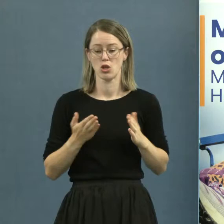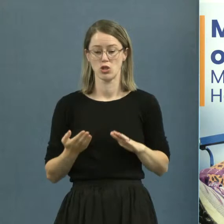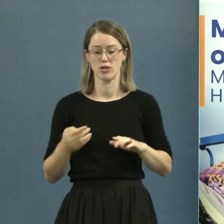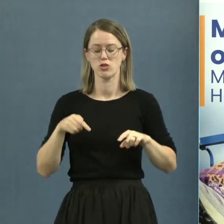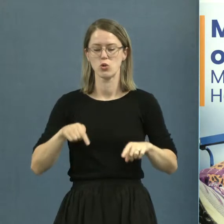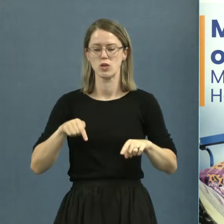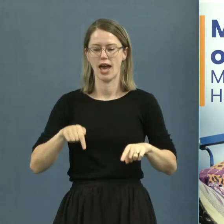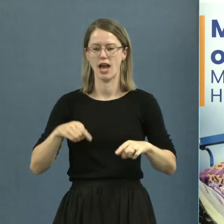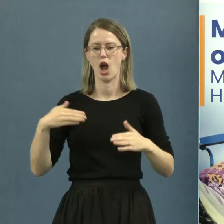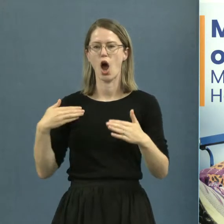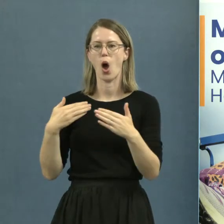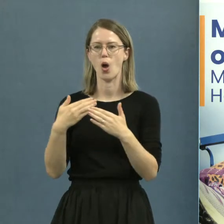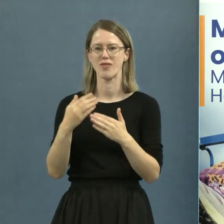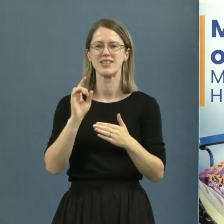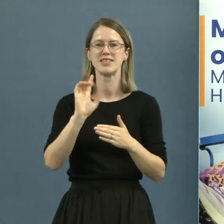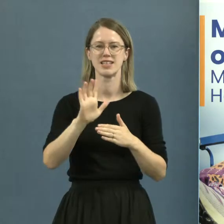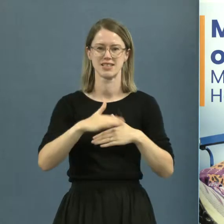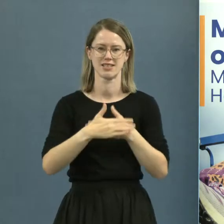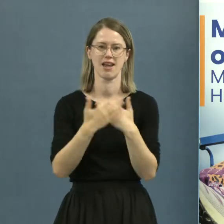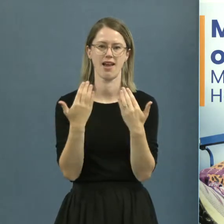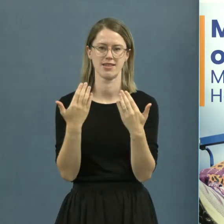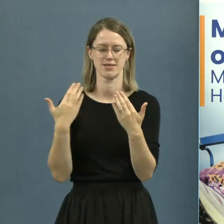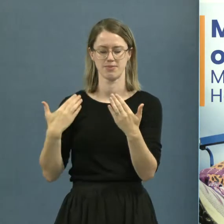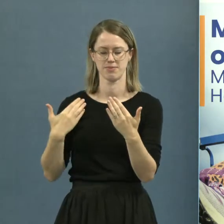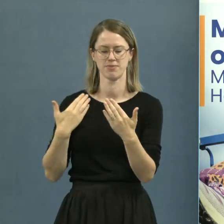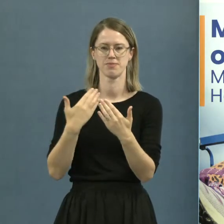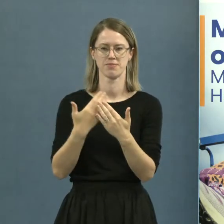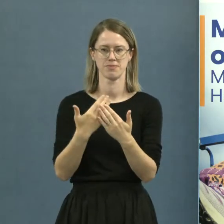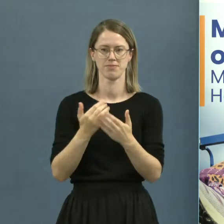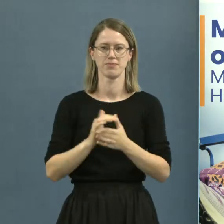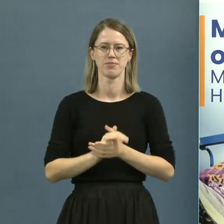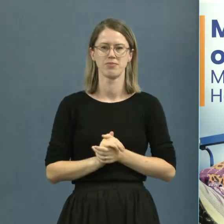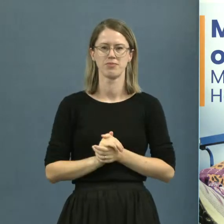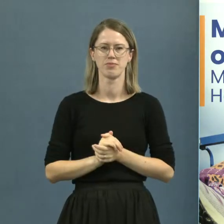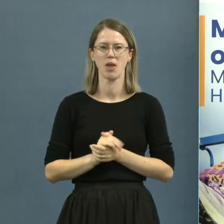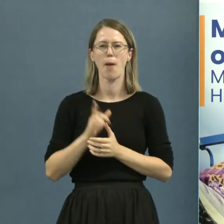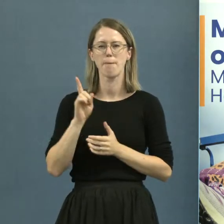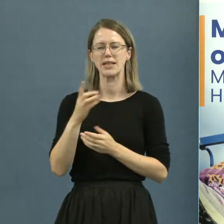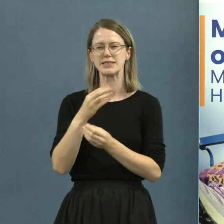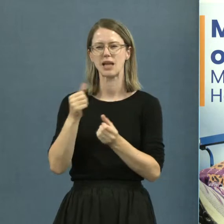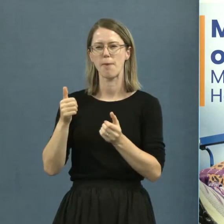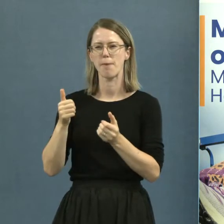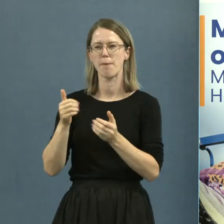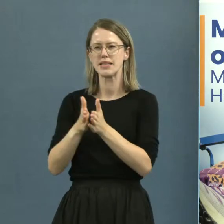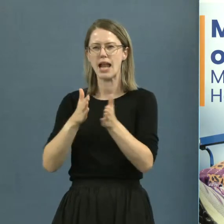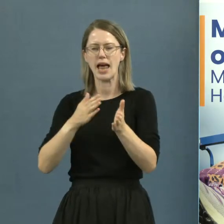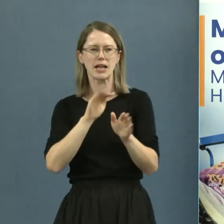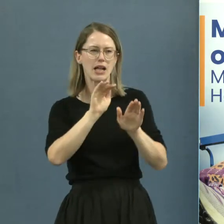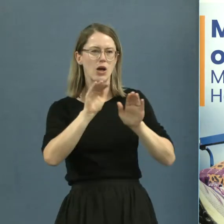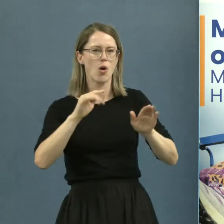reported today have occurred over the past 10 days. Delays